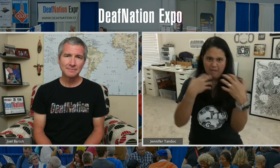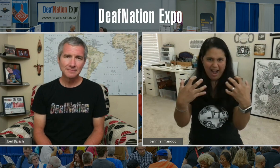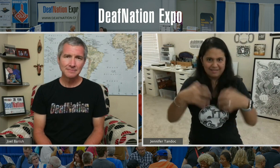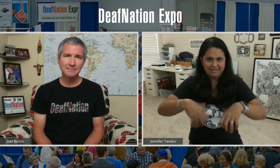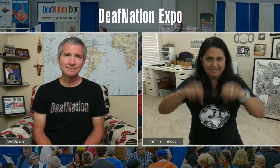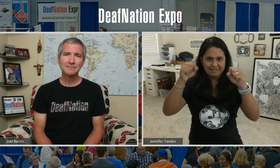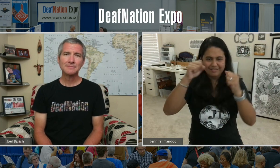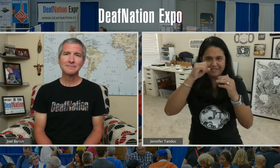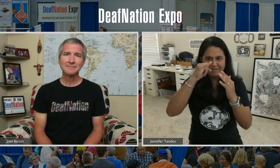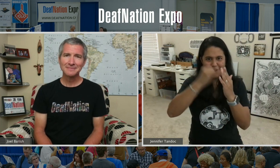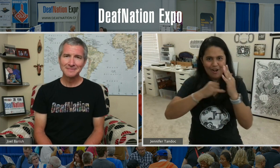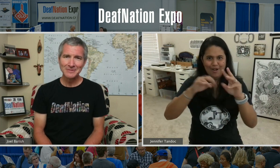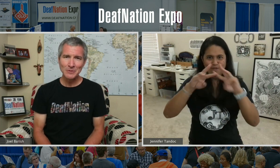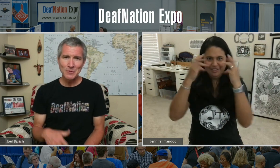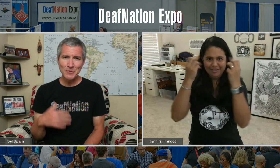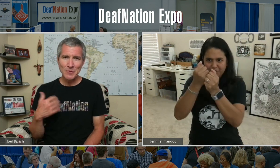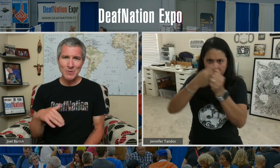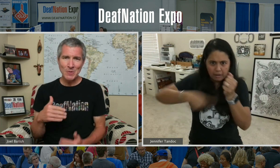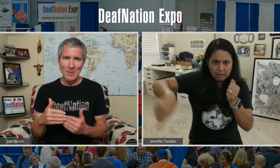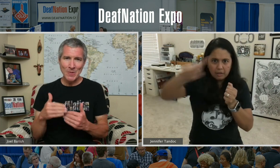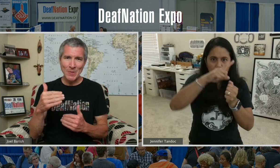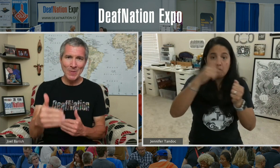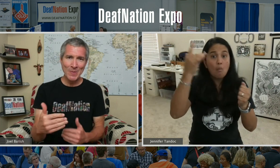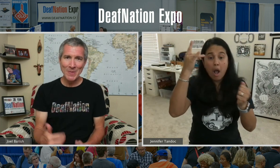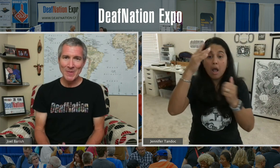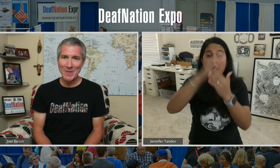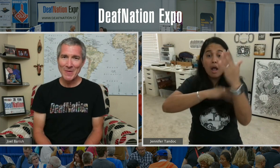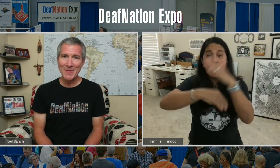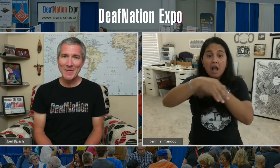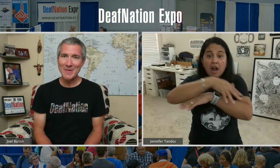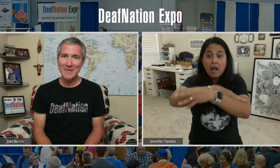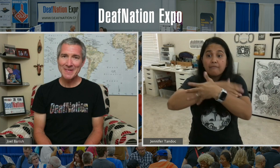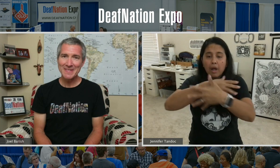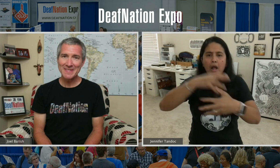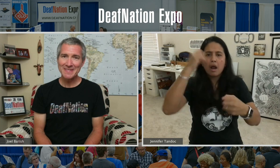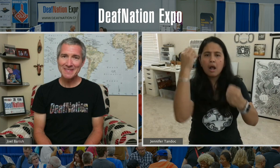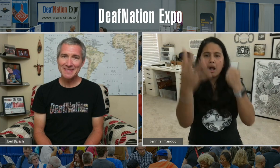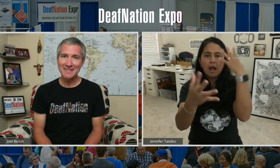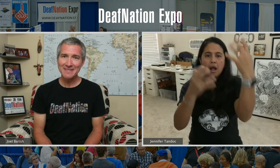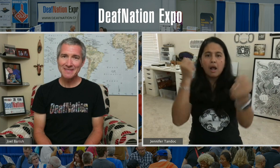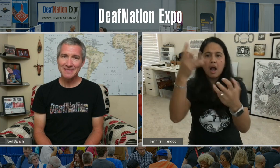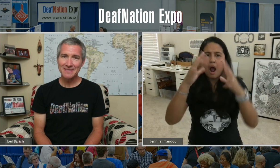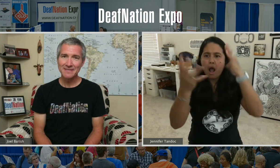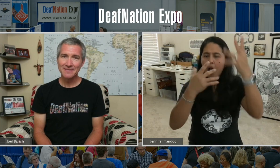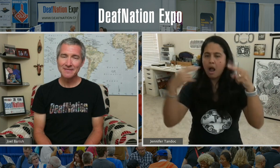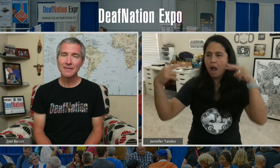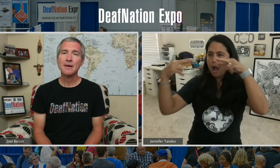I want to host an art workshop because with our hands and arms and signing…